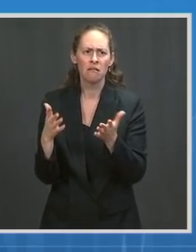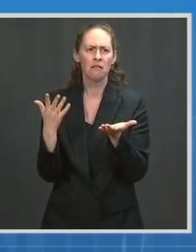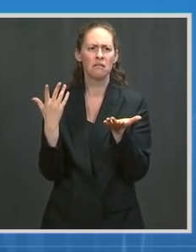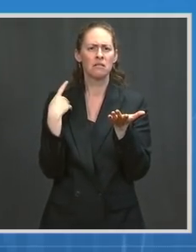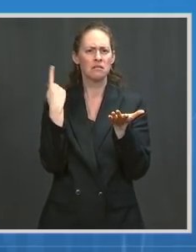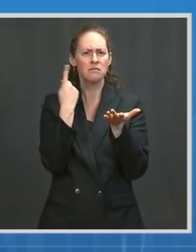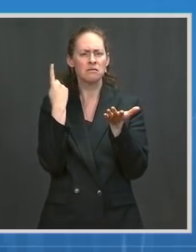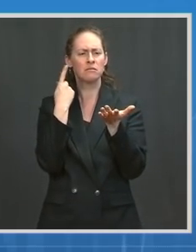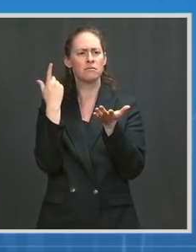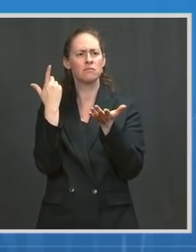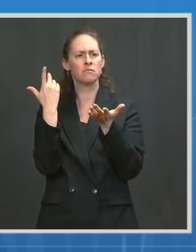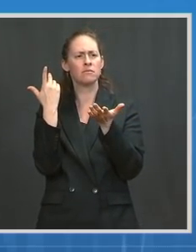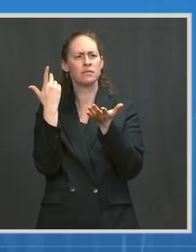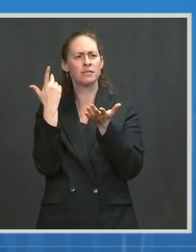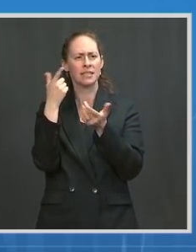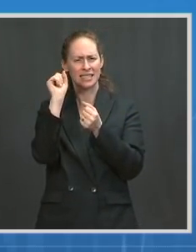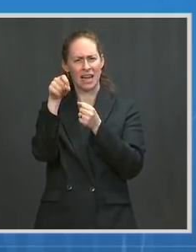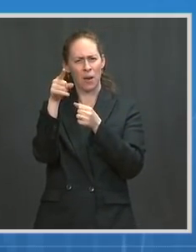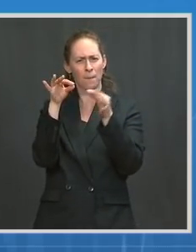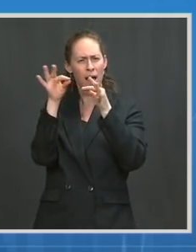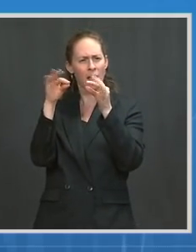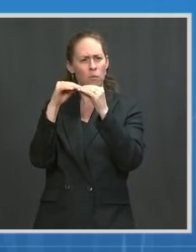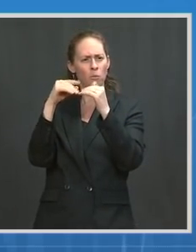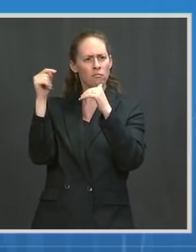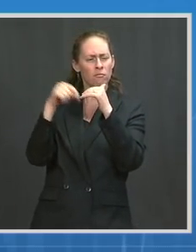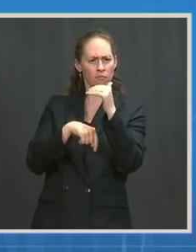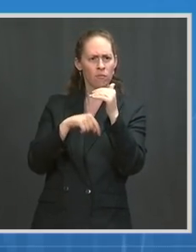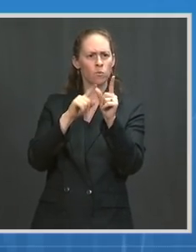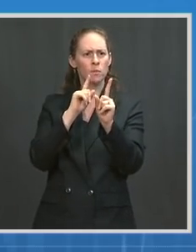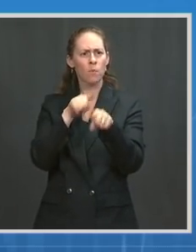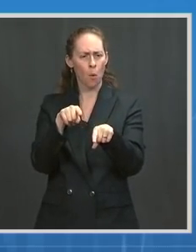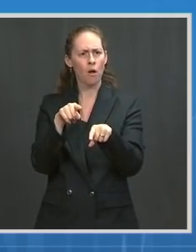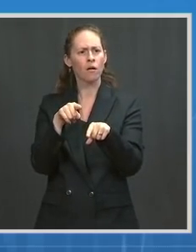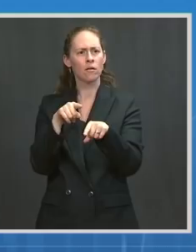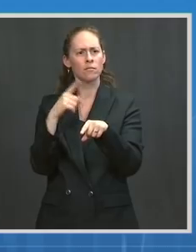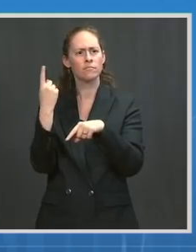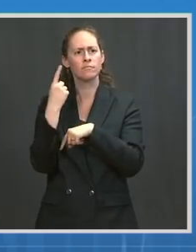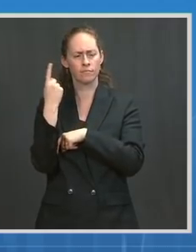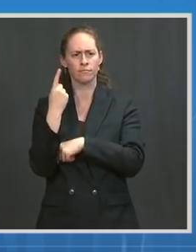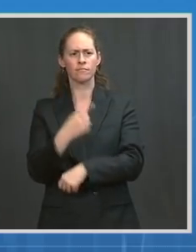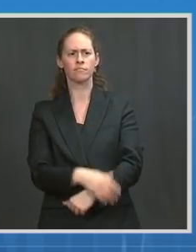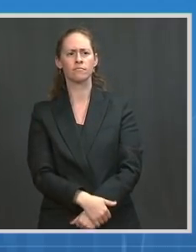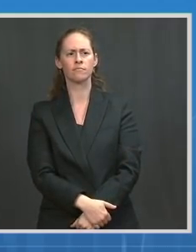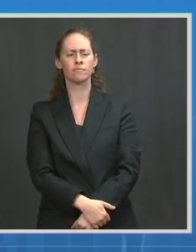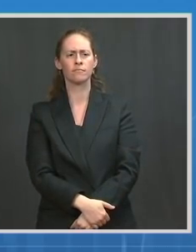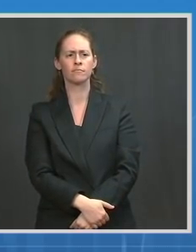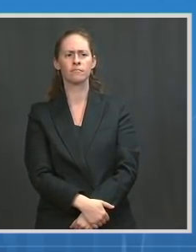apparently, New York Yankees members of the coaching and support staff that have tested positive for COVID-19